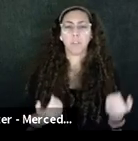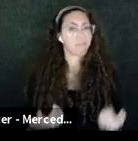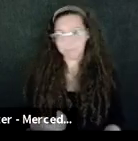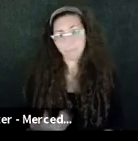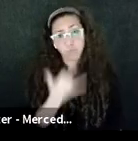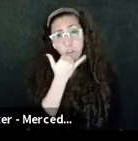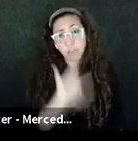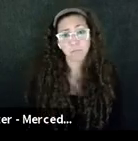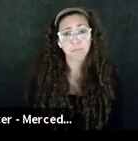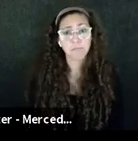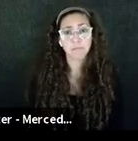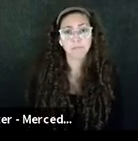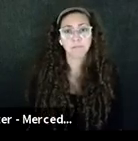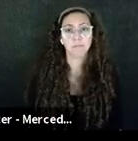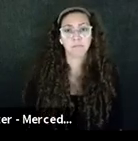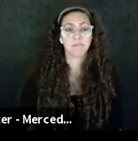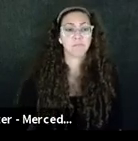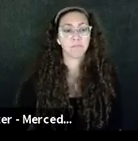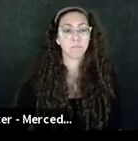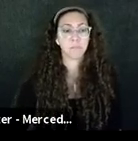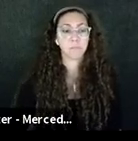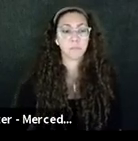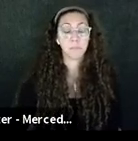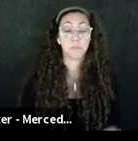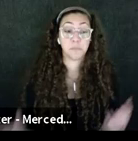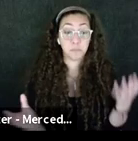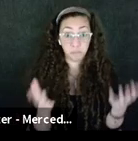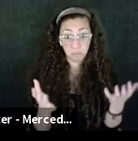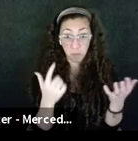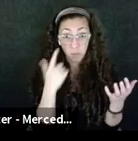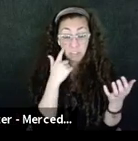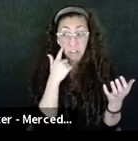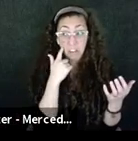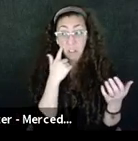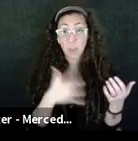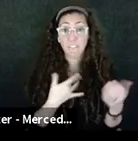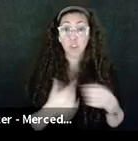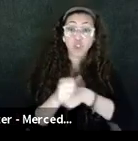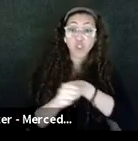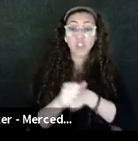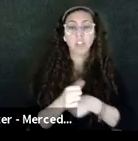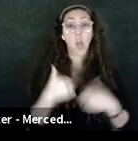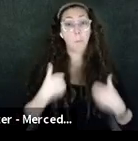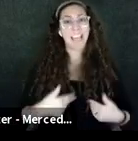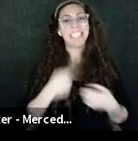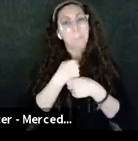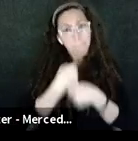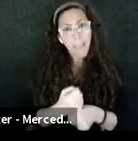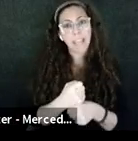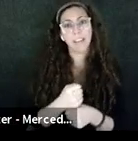Jason Williams: When we have threatening experiences. Our bodies create chemicals like cortisol and adrenaline to survive that situation.